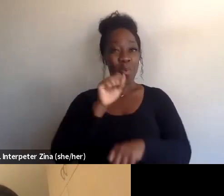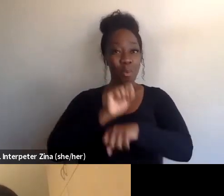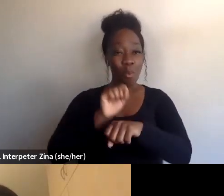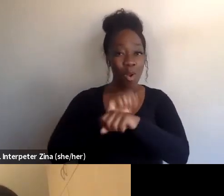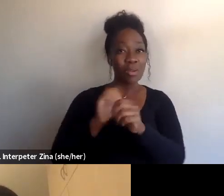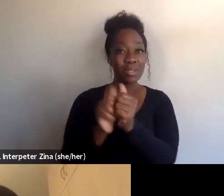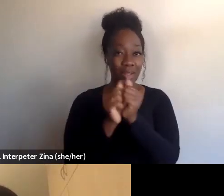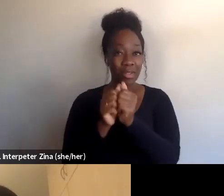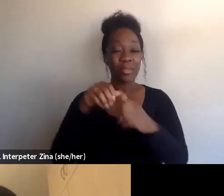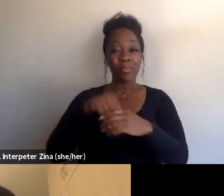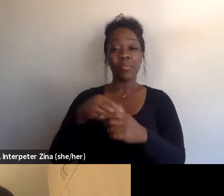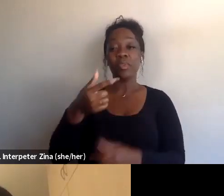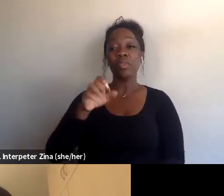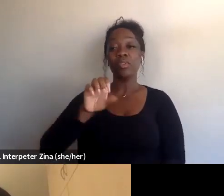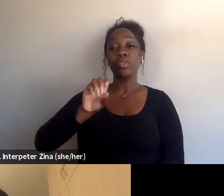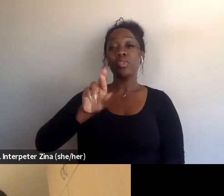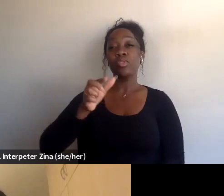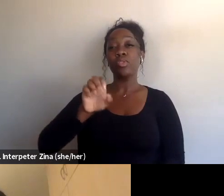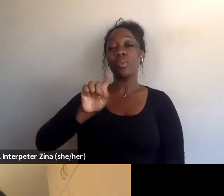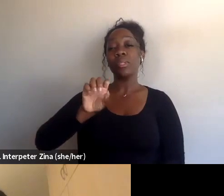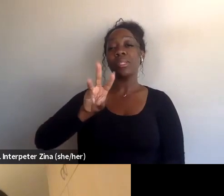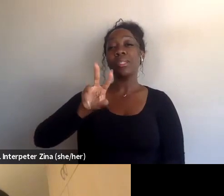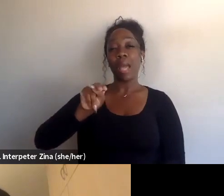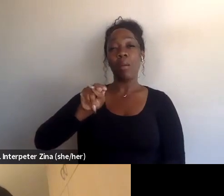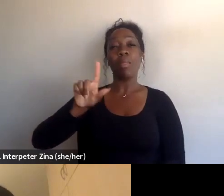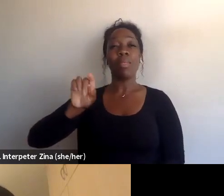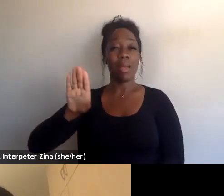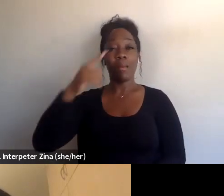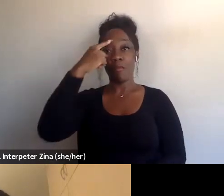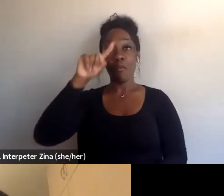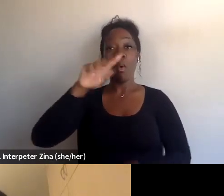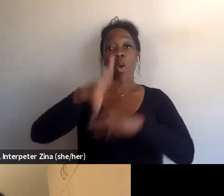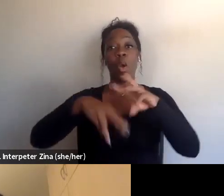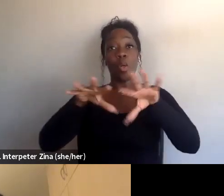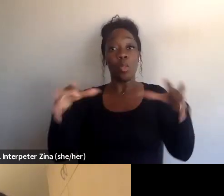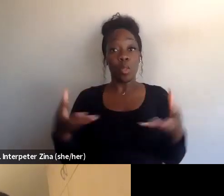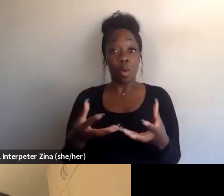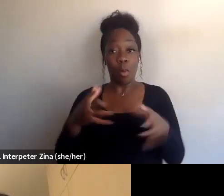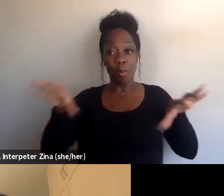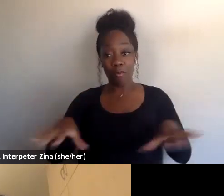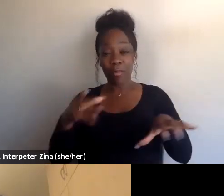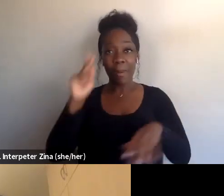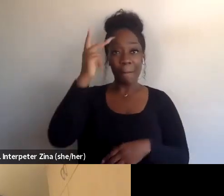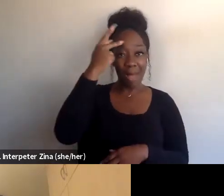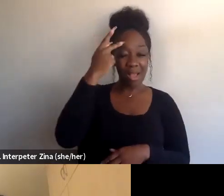at the Georgetown Lab for Global Performance & Politics. Which is a lab that selects 10 Fellows every year